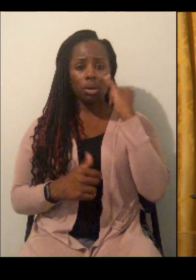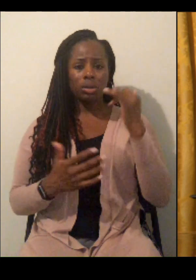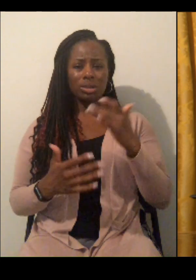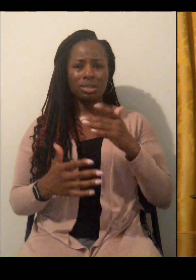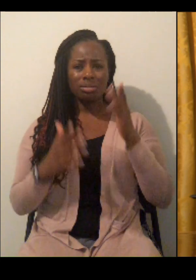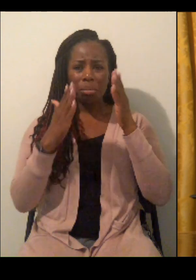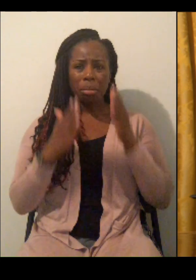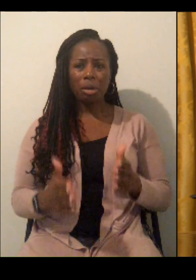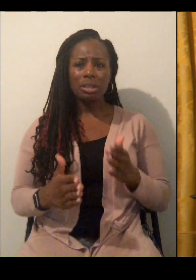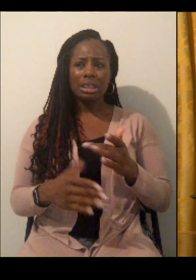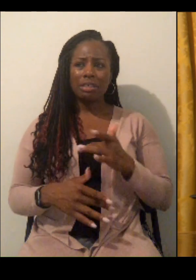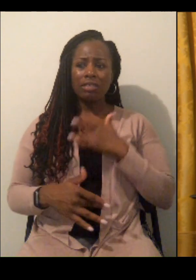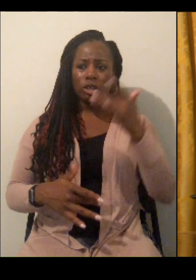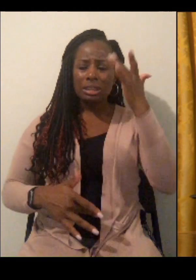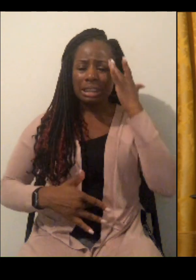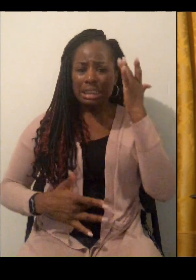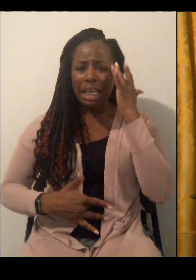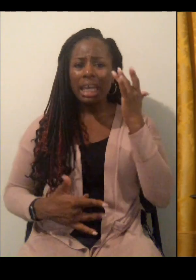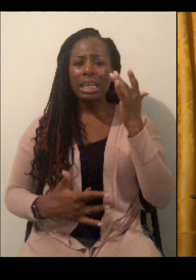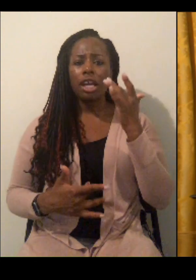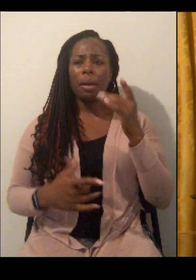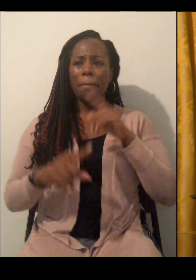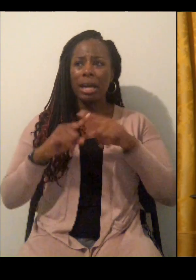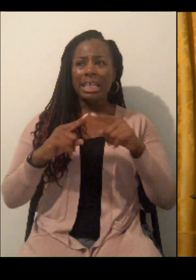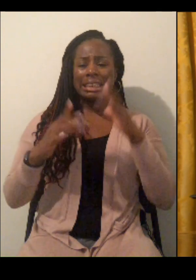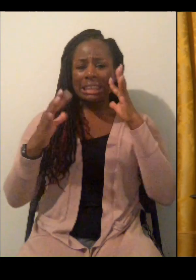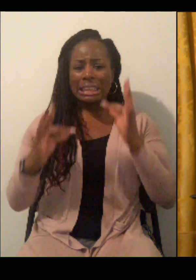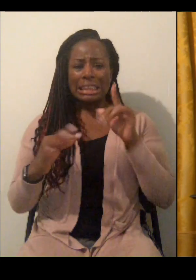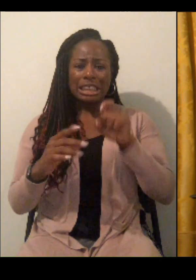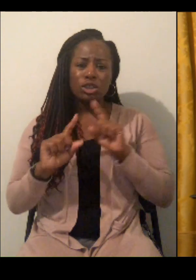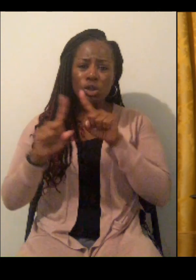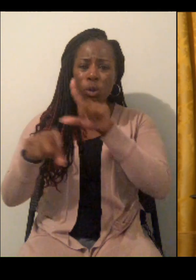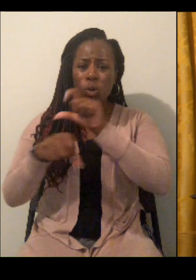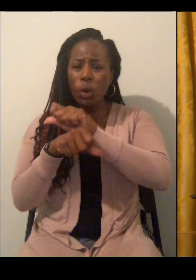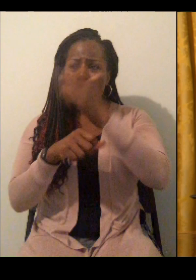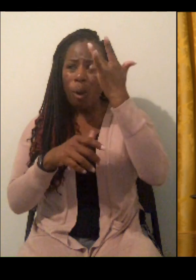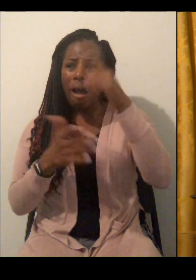financial hardship I will soon be taking emergency action which is unprecedented